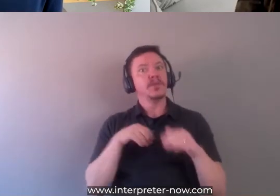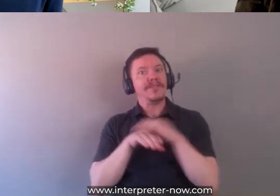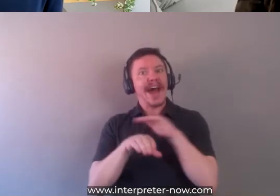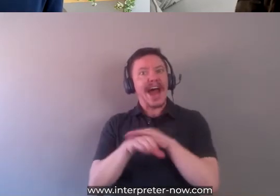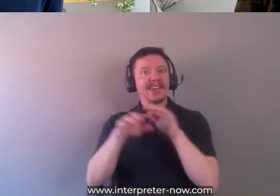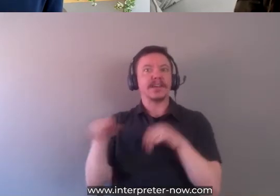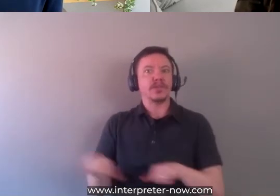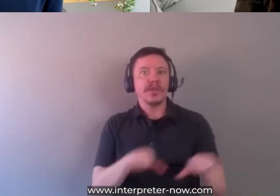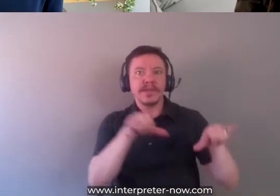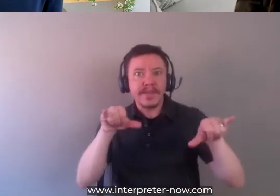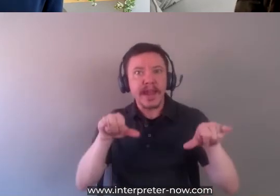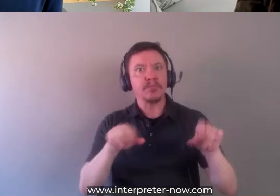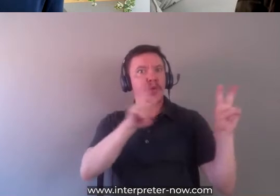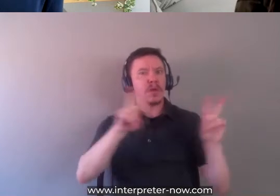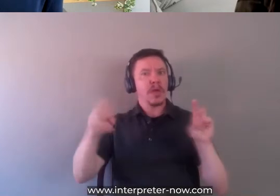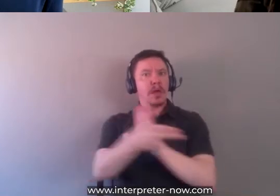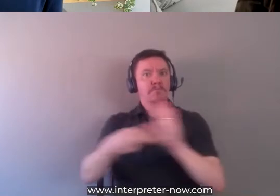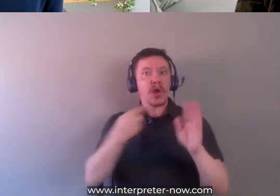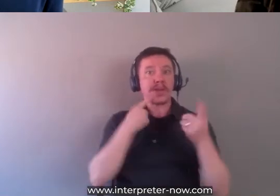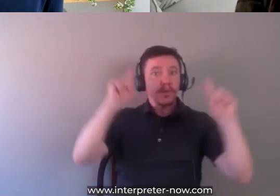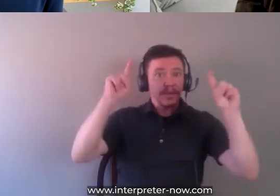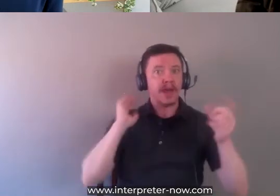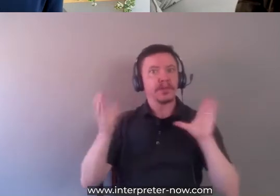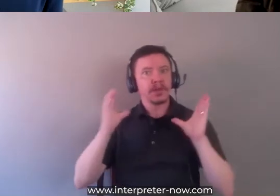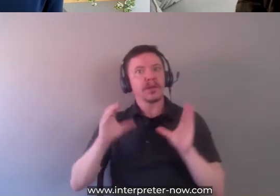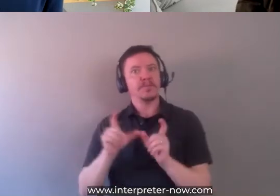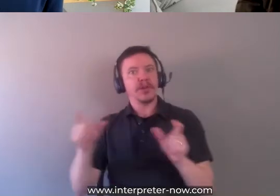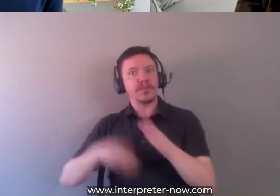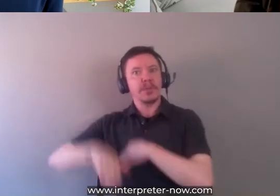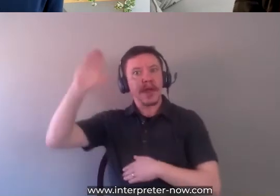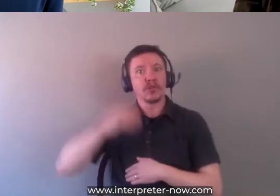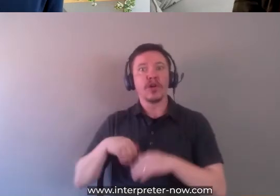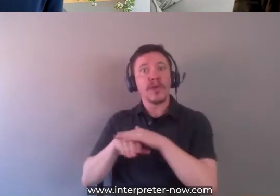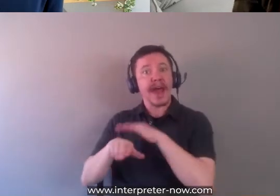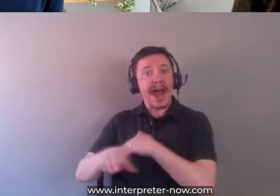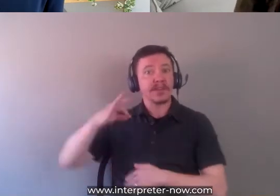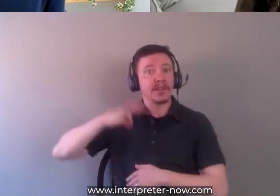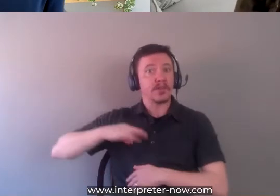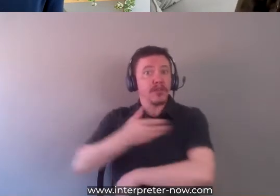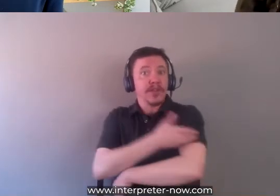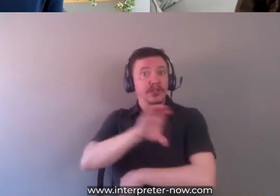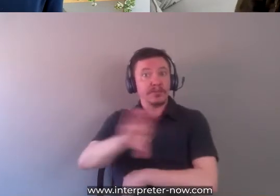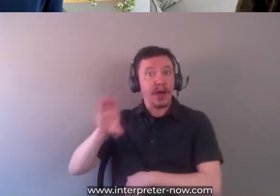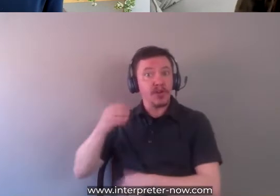success as people who had more access to privilege and power in society. So you might not know